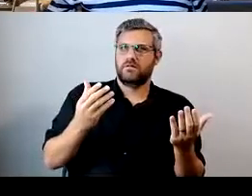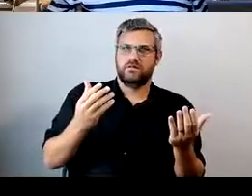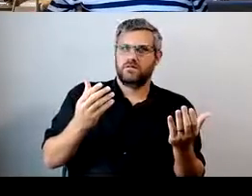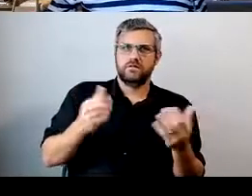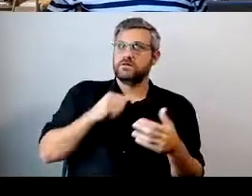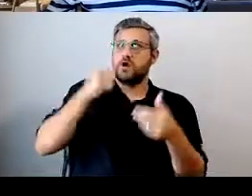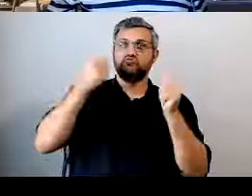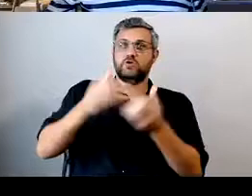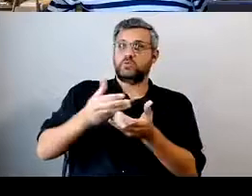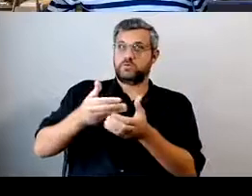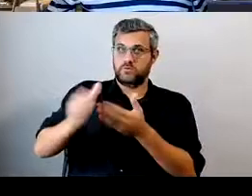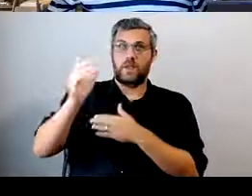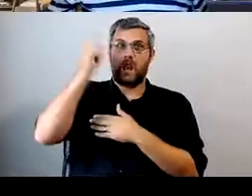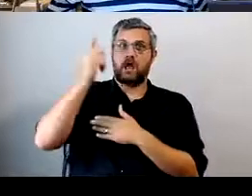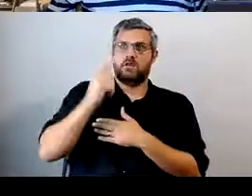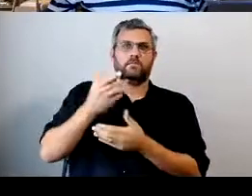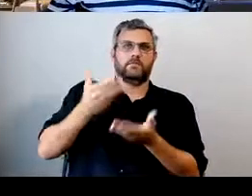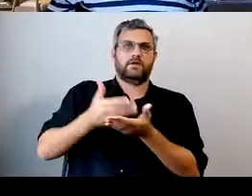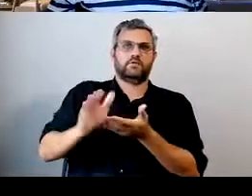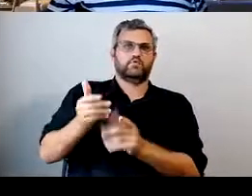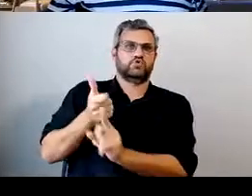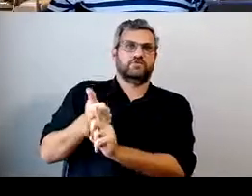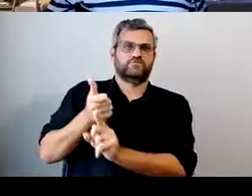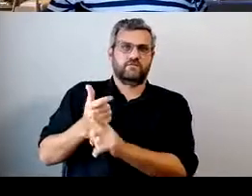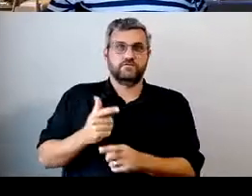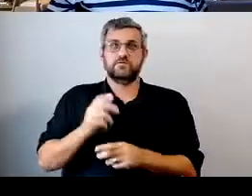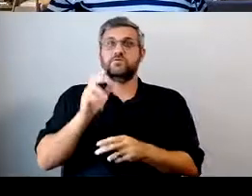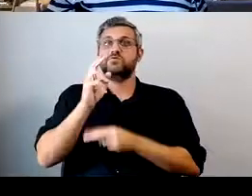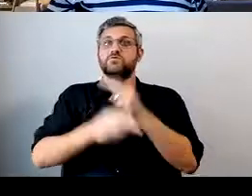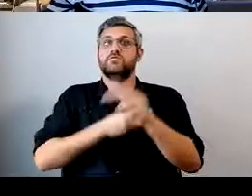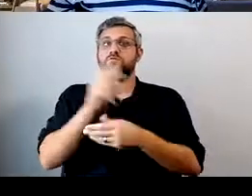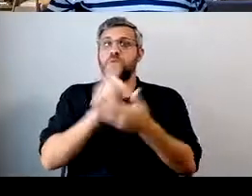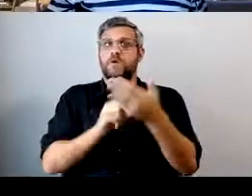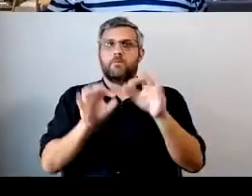but eventually you may end up excluding yourself, right? So universal design is so important in those situations,